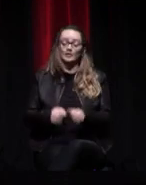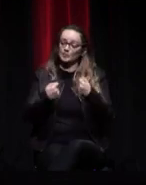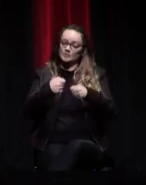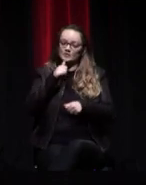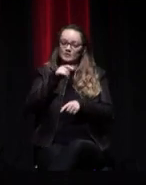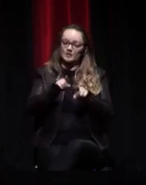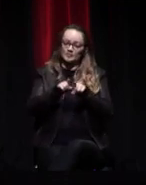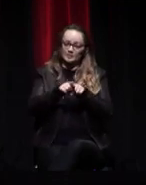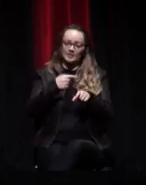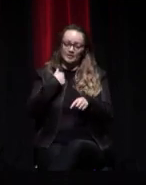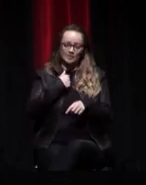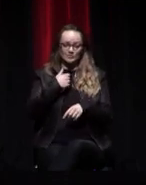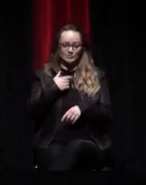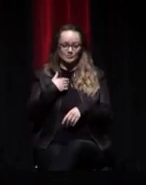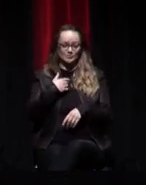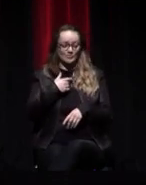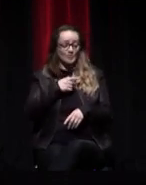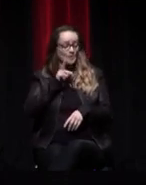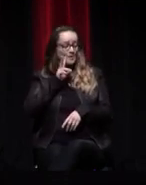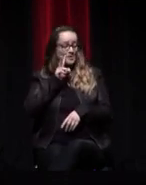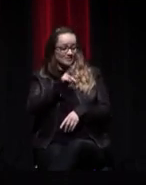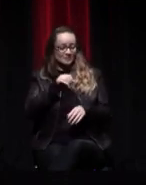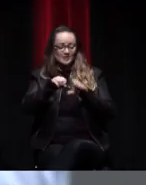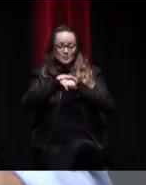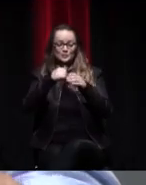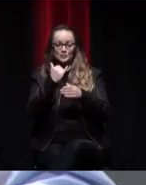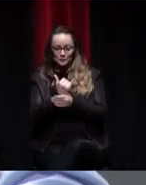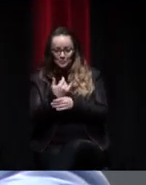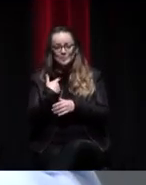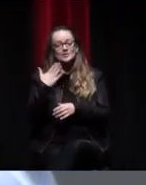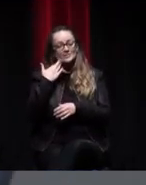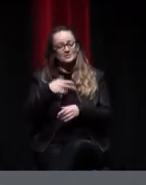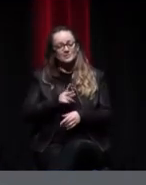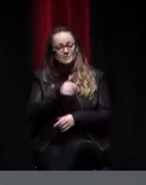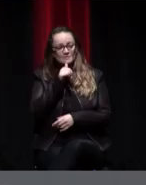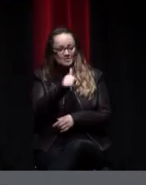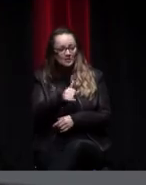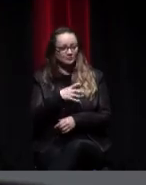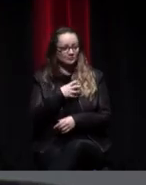I'm a fan of his Youtube channel. I always say he has a Youtube channel.